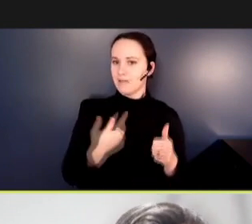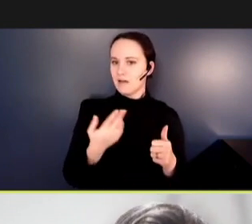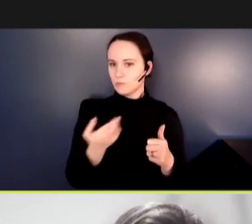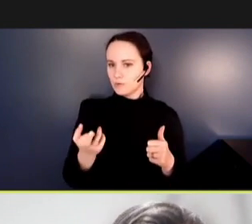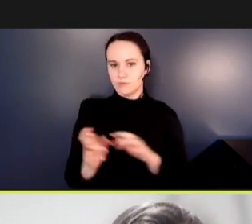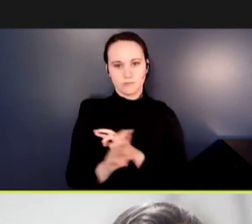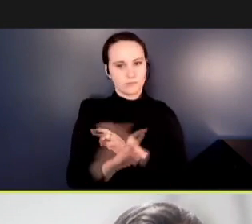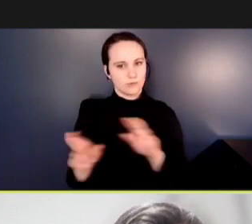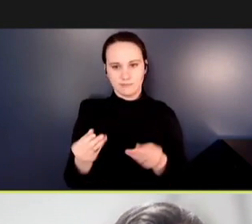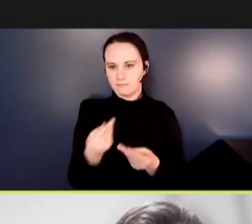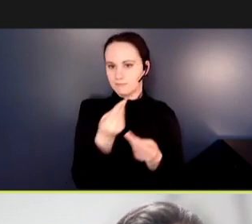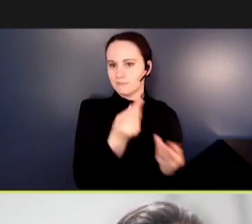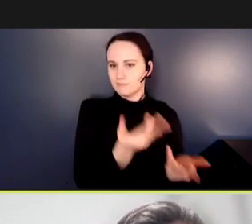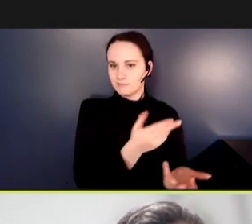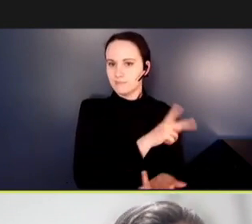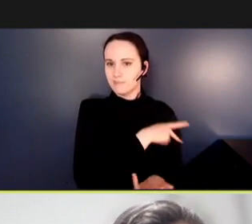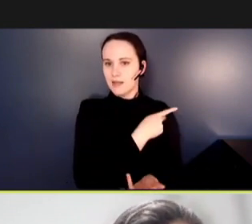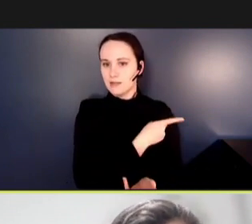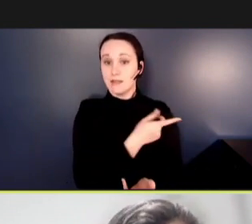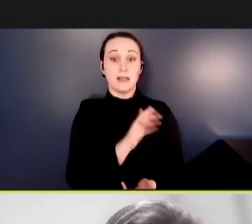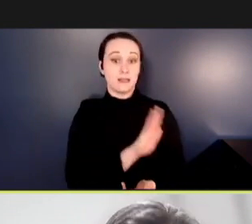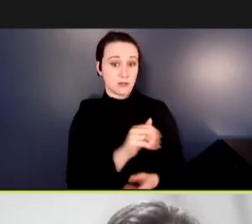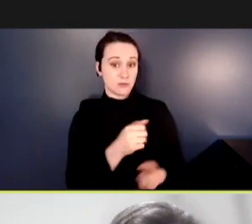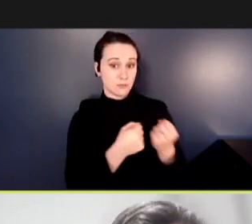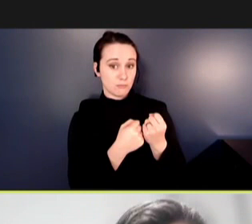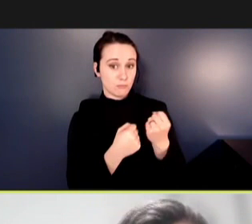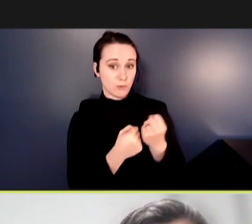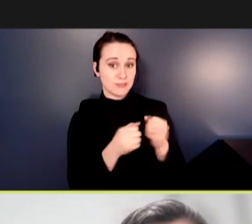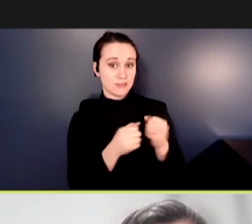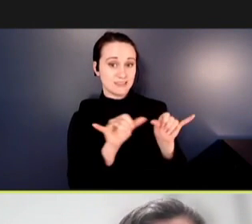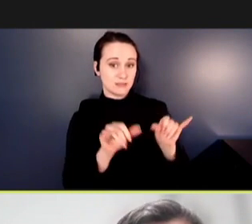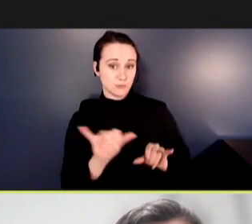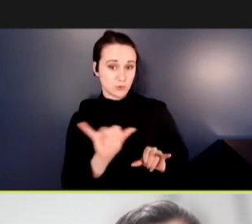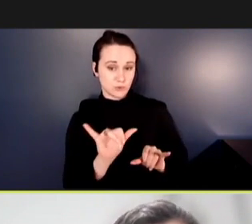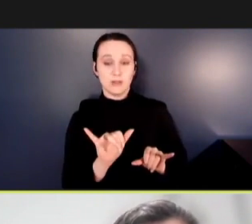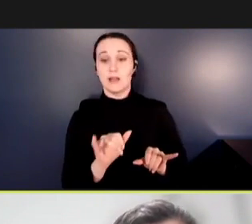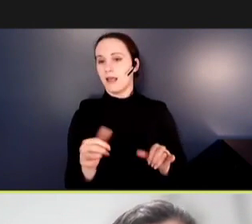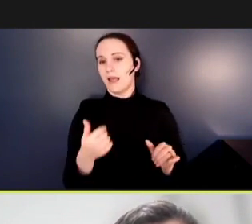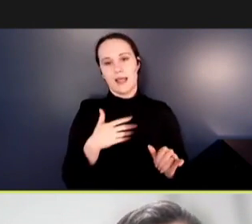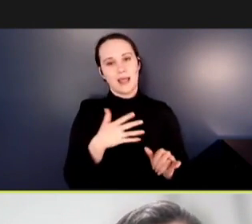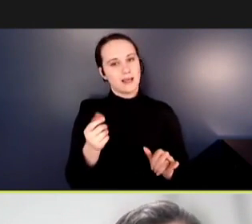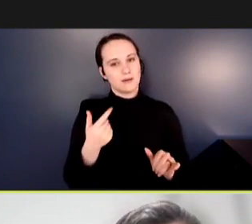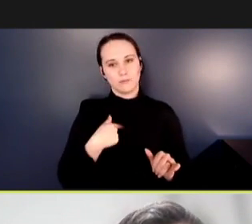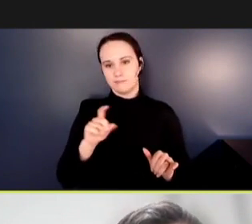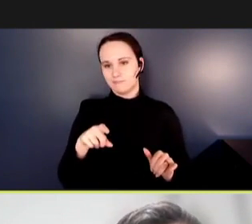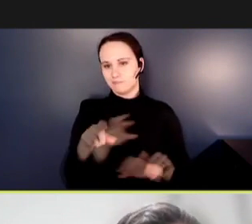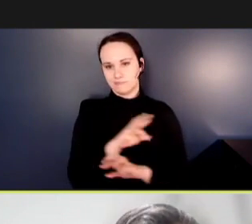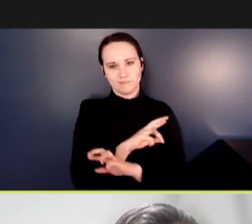to their support system and be able to have the conversation to introduce these options